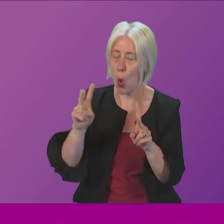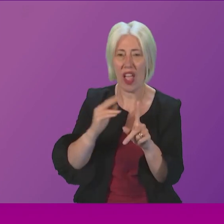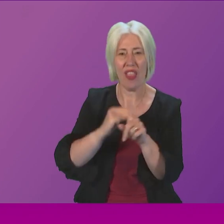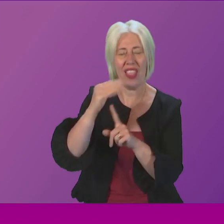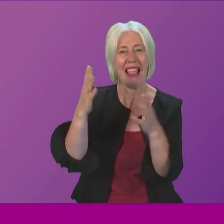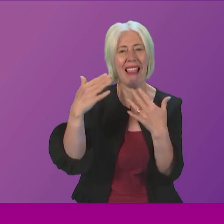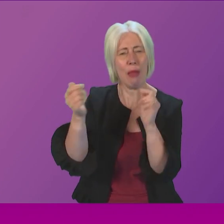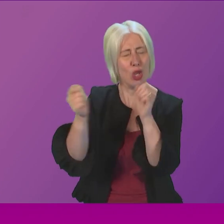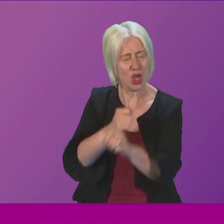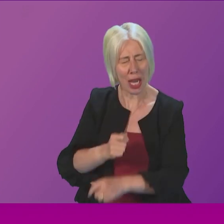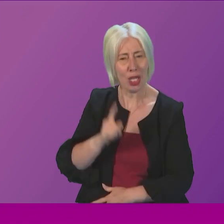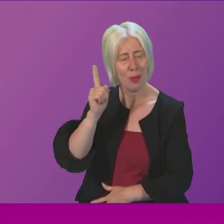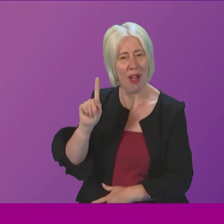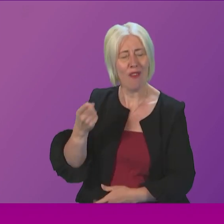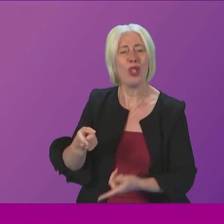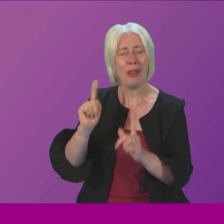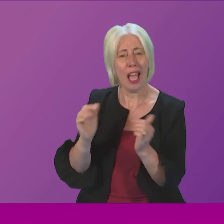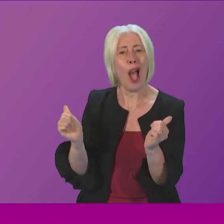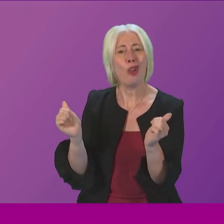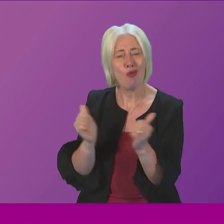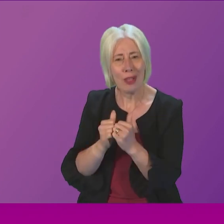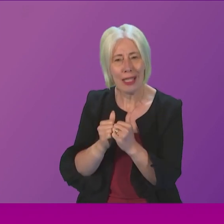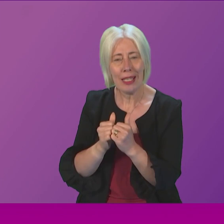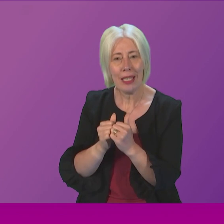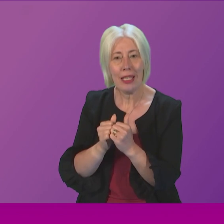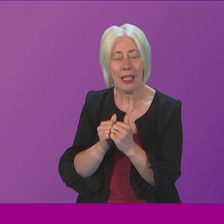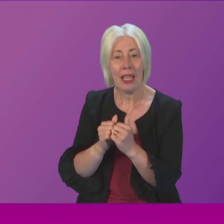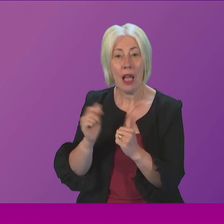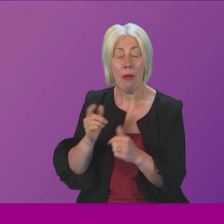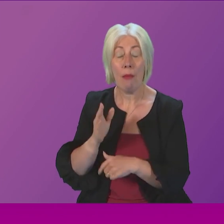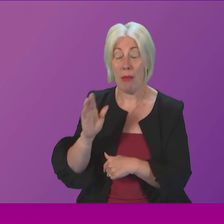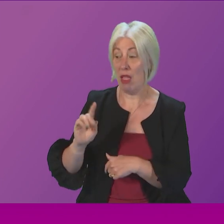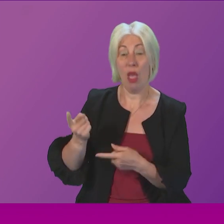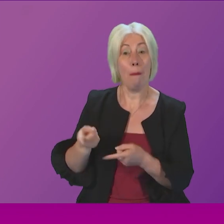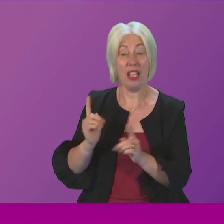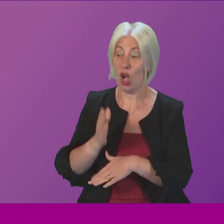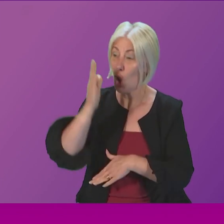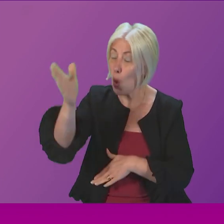Will the First Minister agree to send his minister to discuss with the sector its concerns